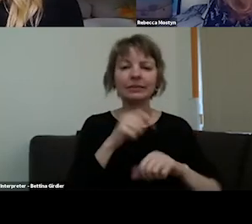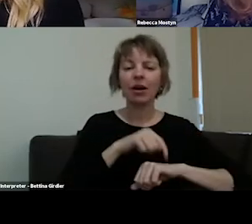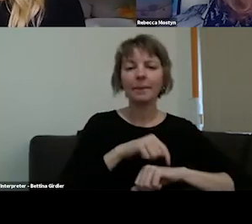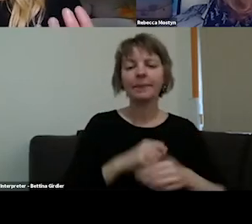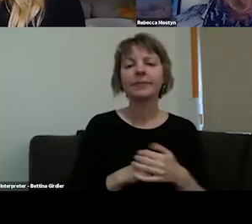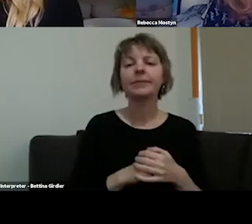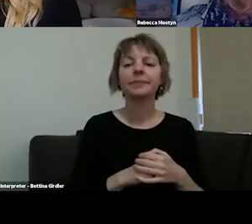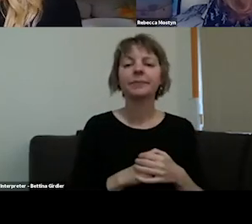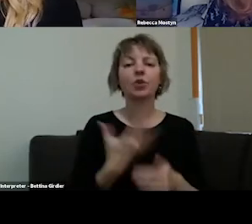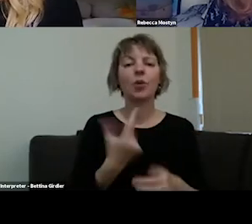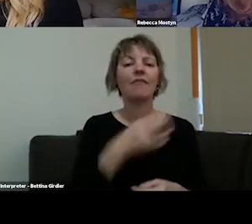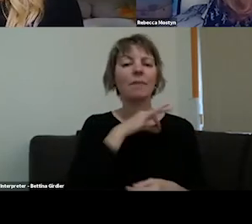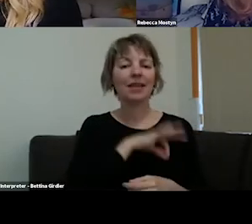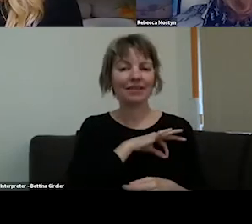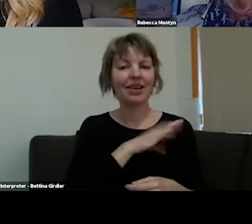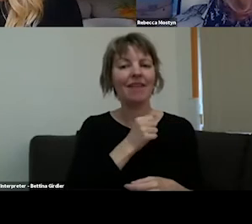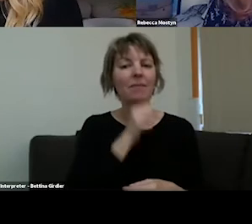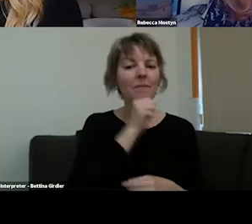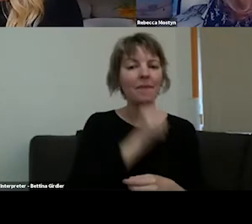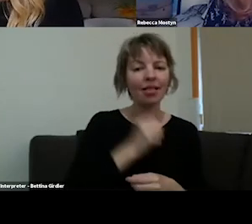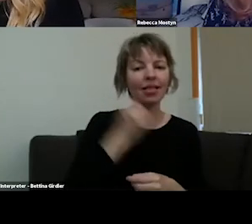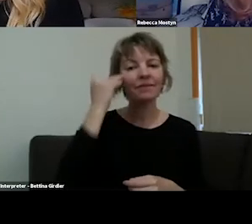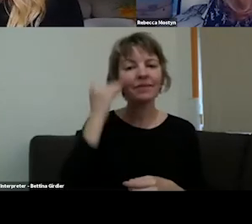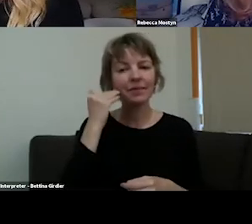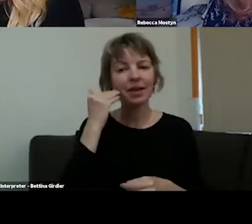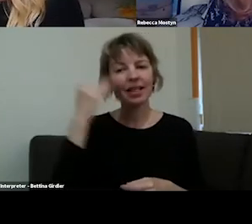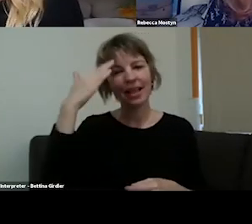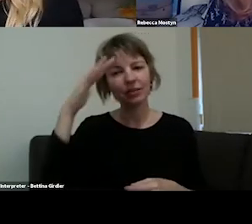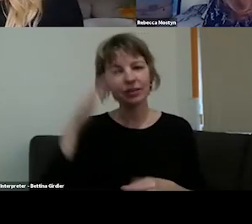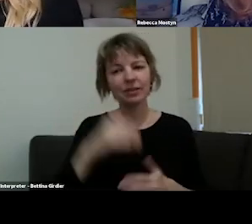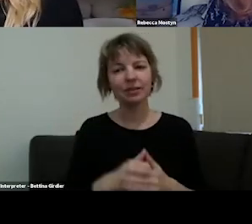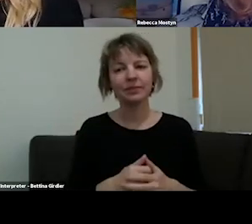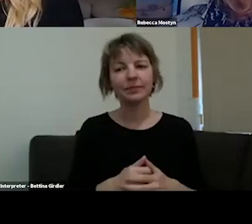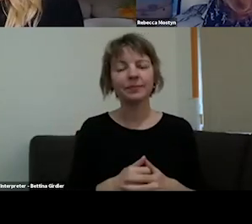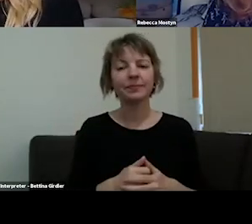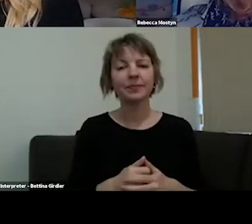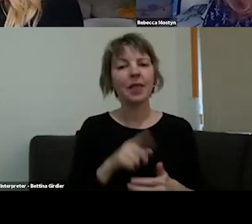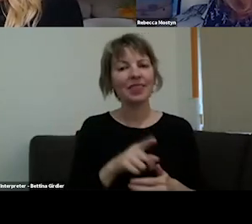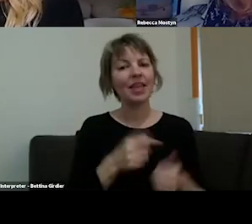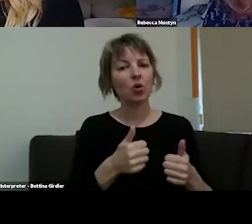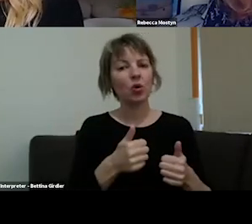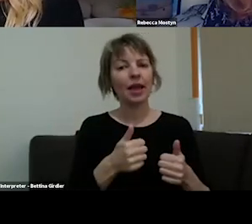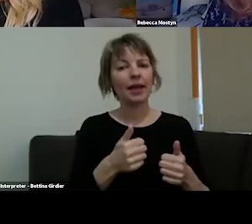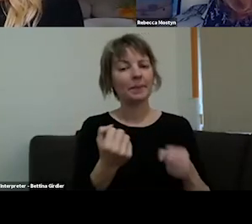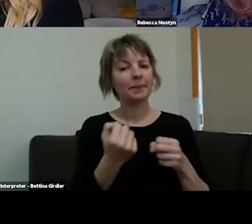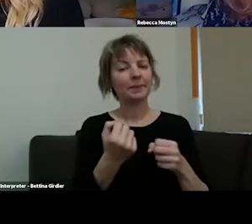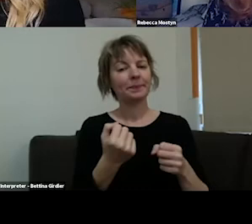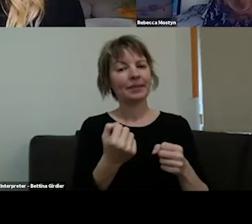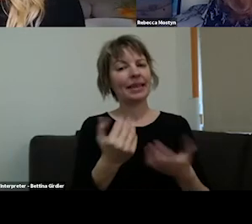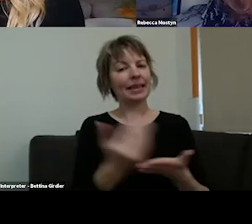and the female elder also keeping space for those program participants